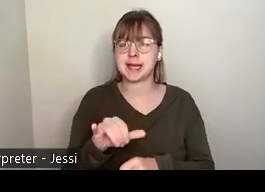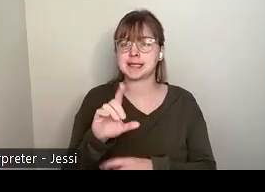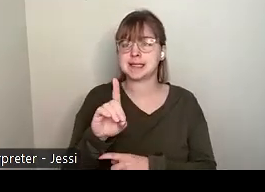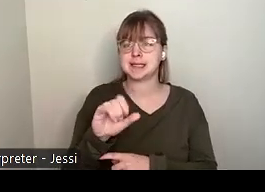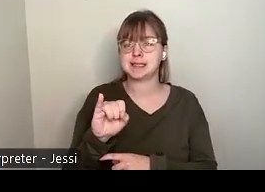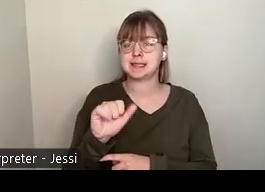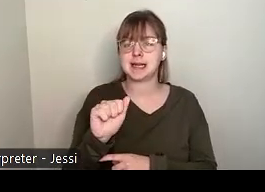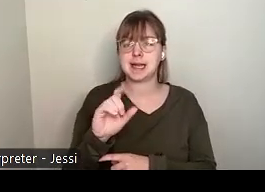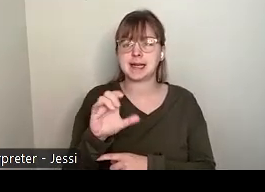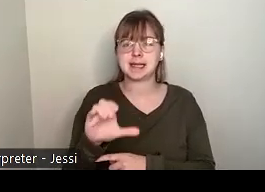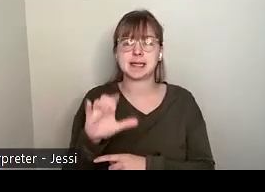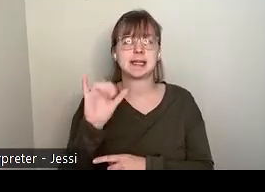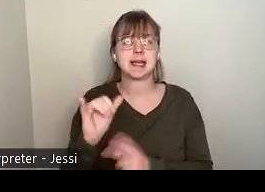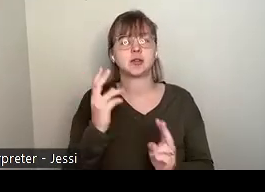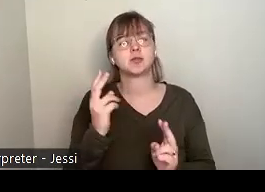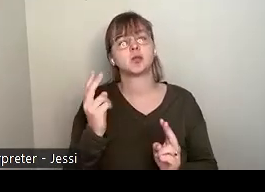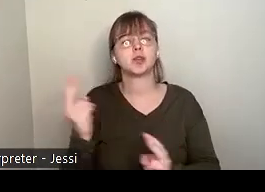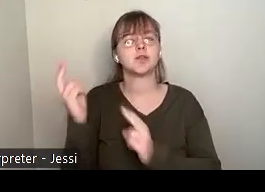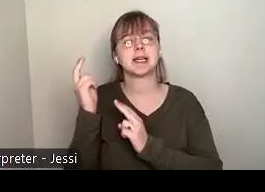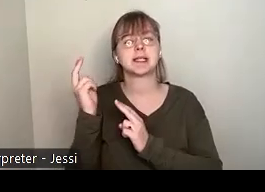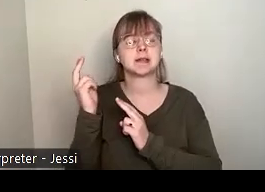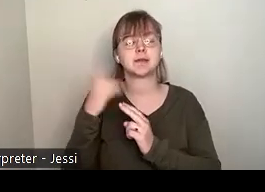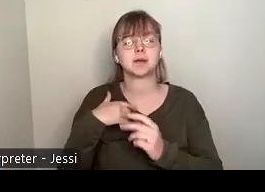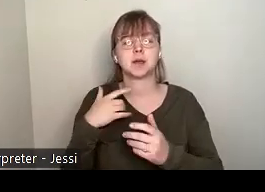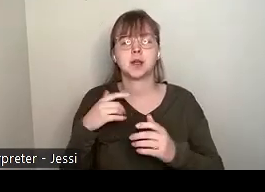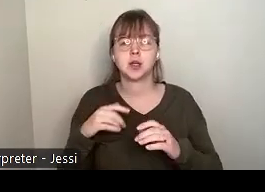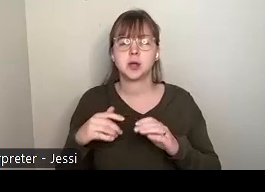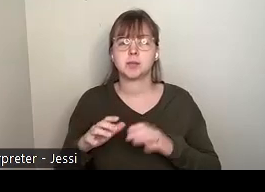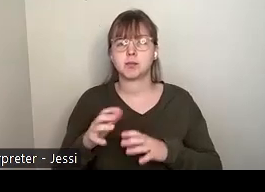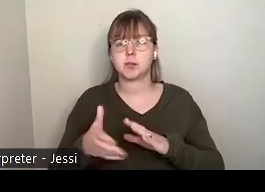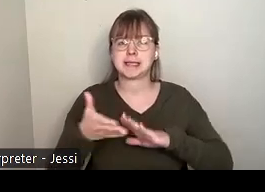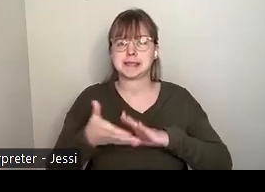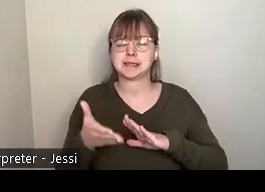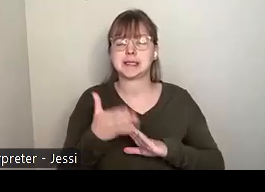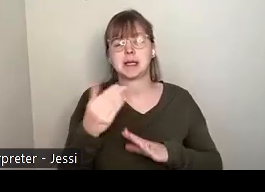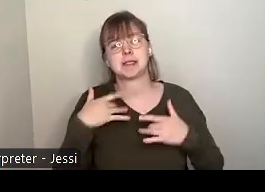informed orientation and we're often collaborating with other teams including our social work team